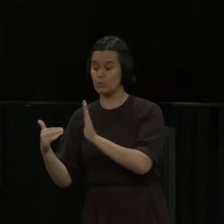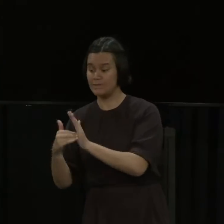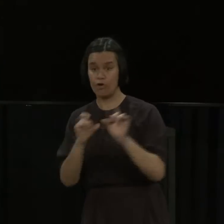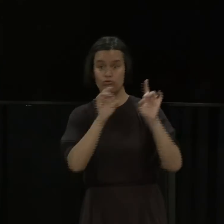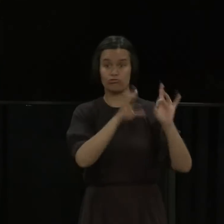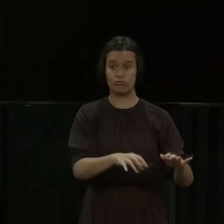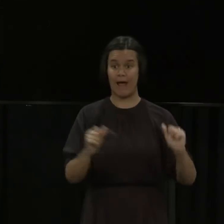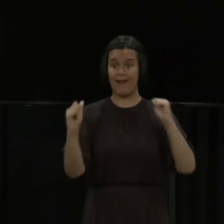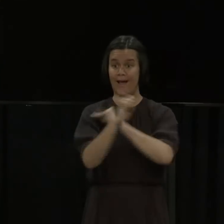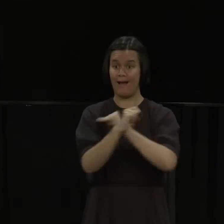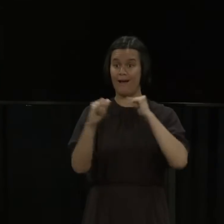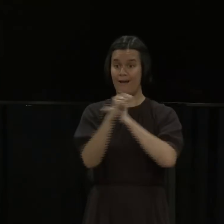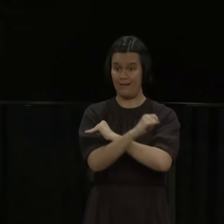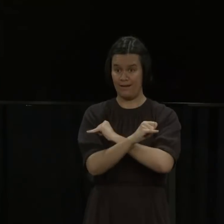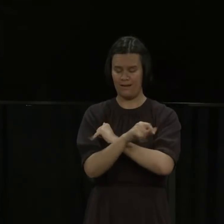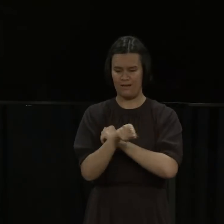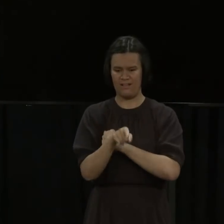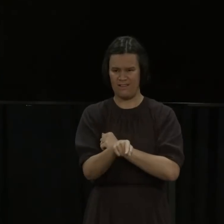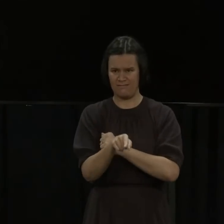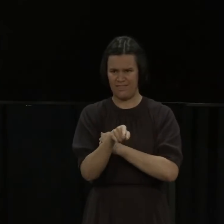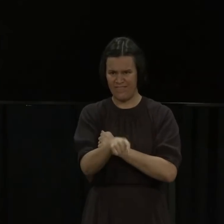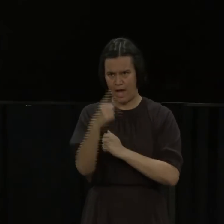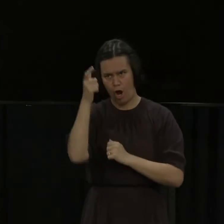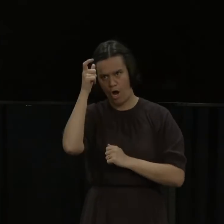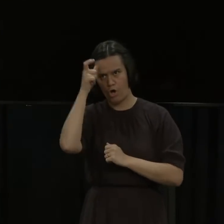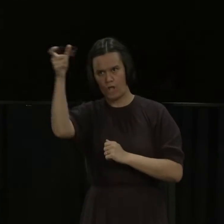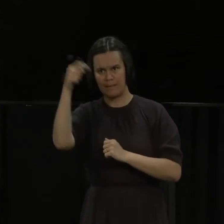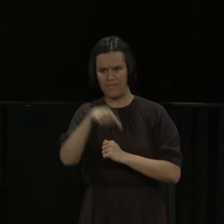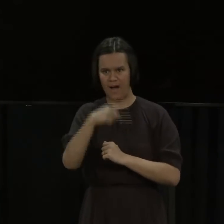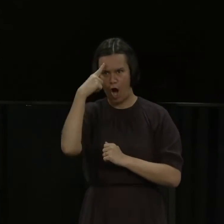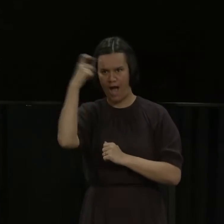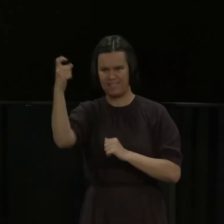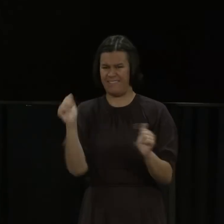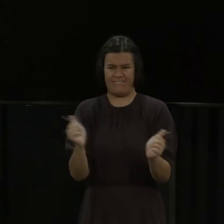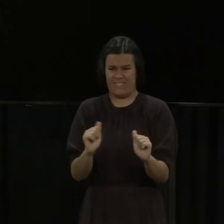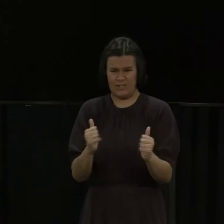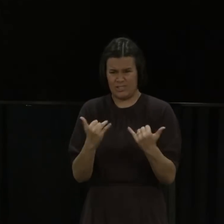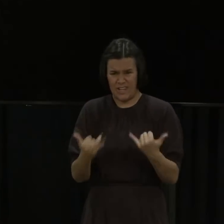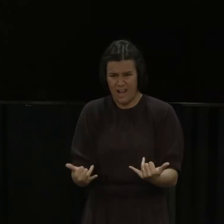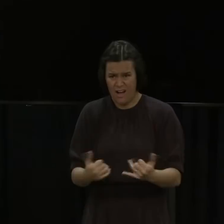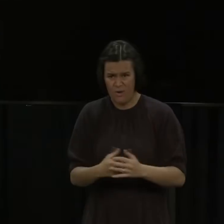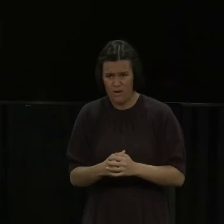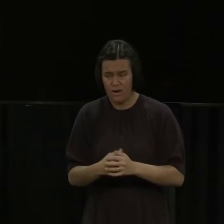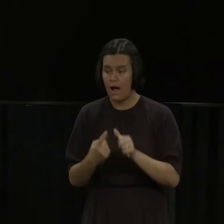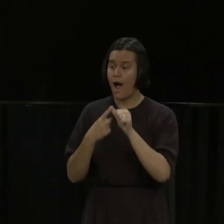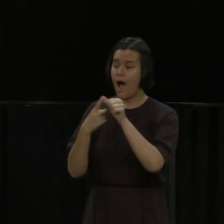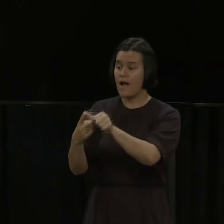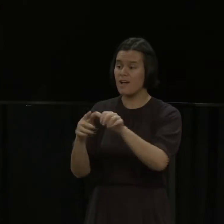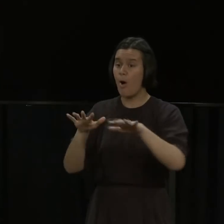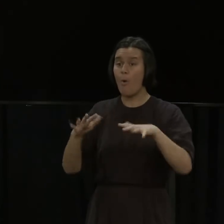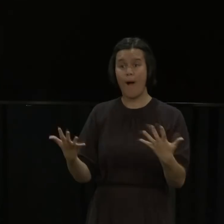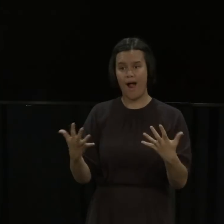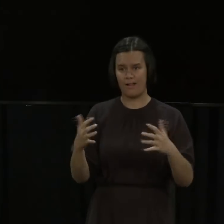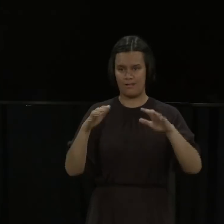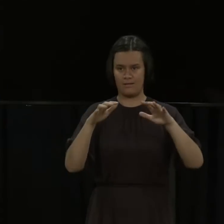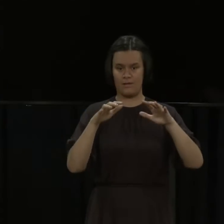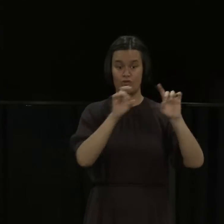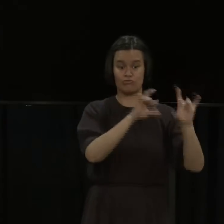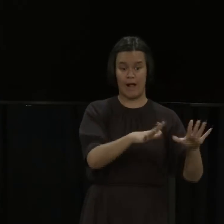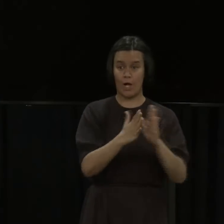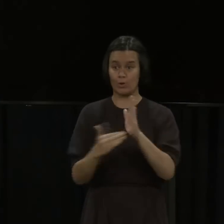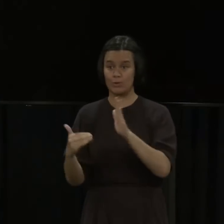Bible, is that completely